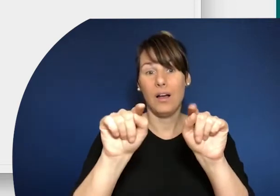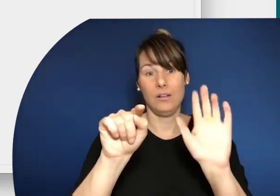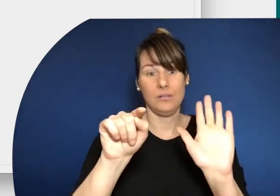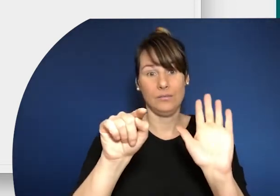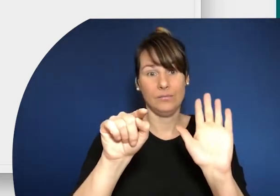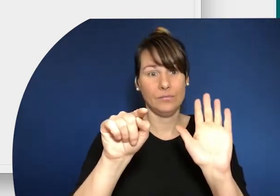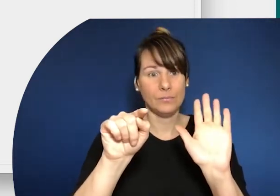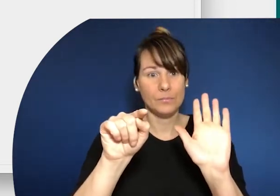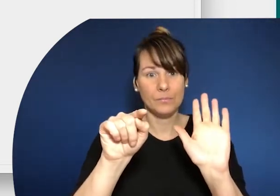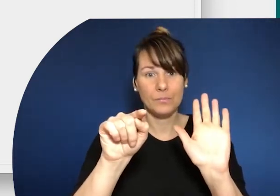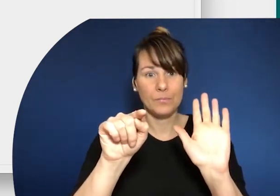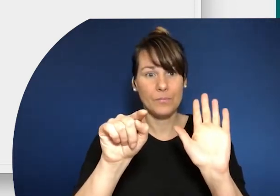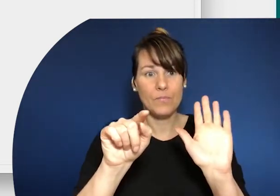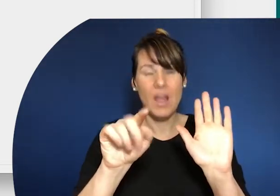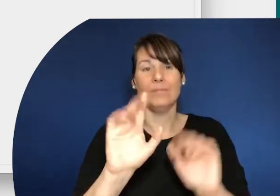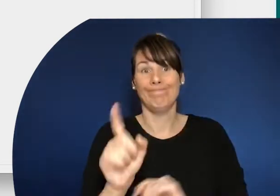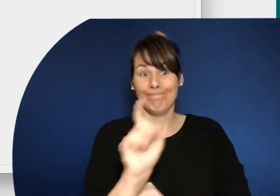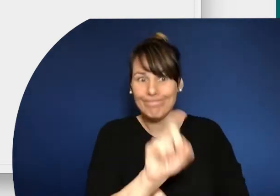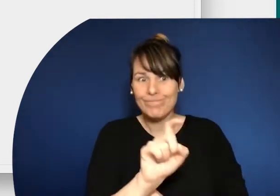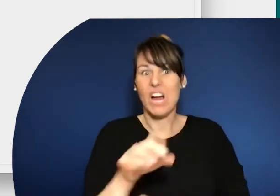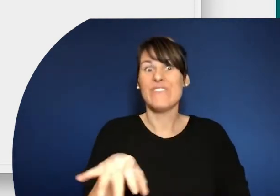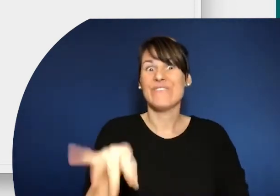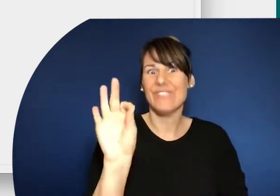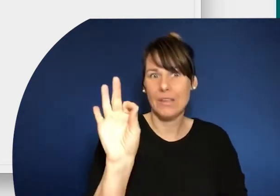And then I click on find.